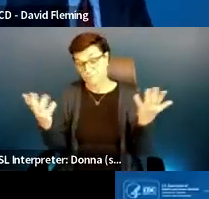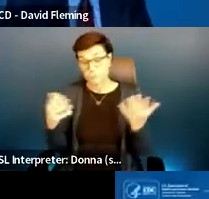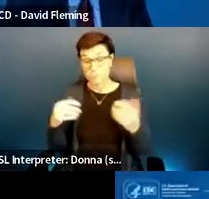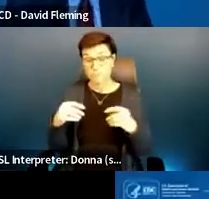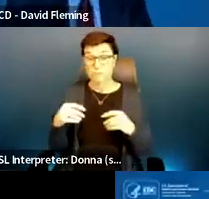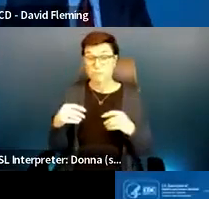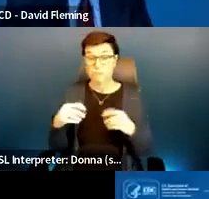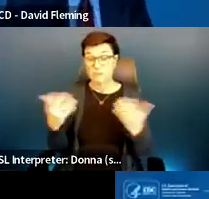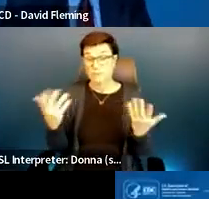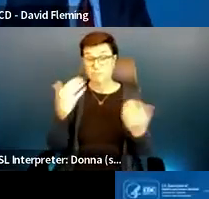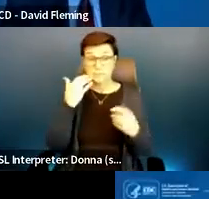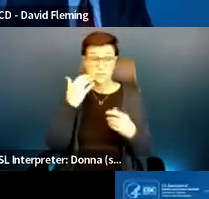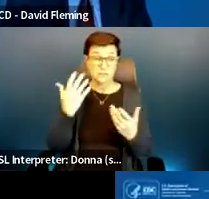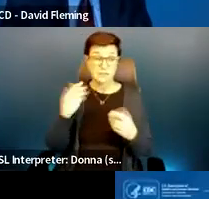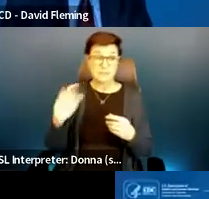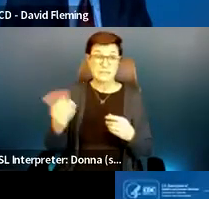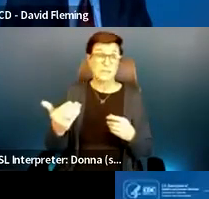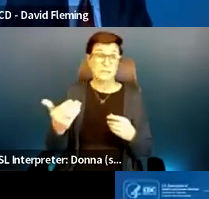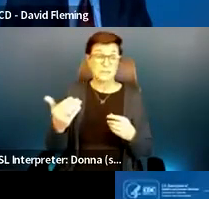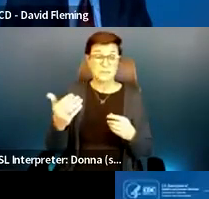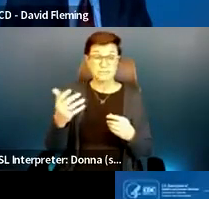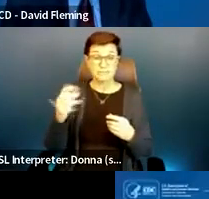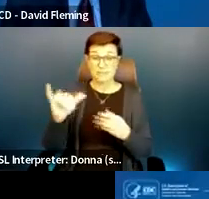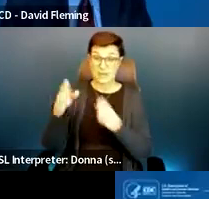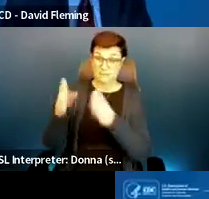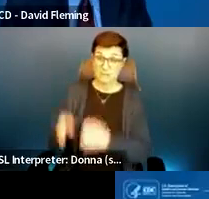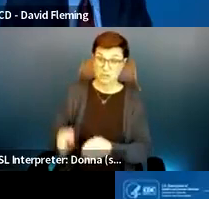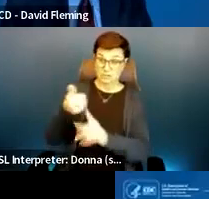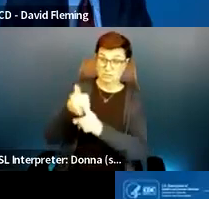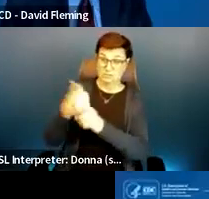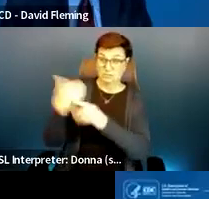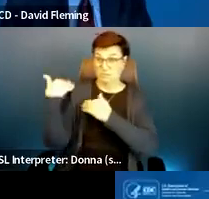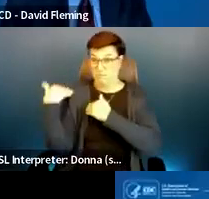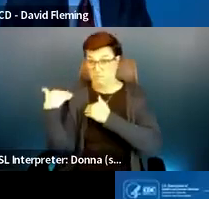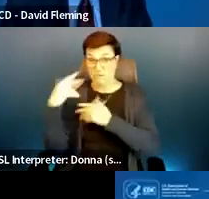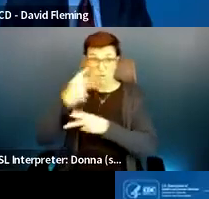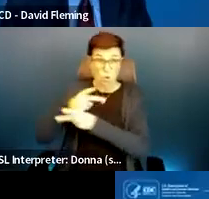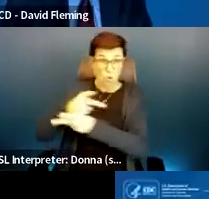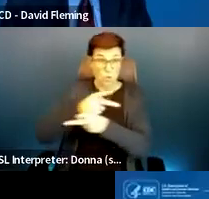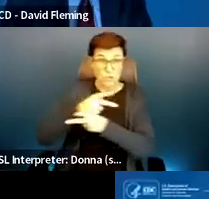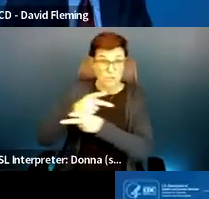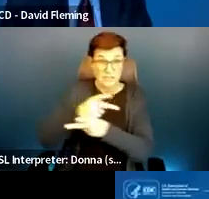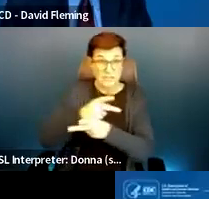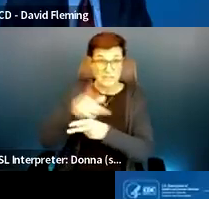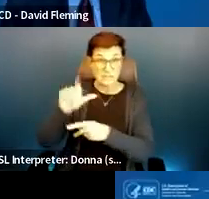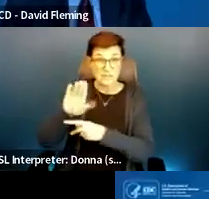that the person overseeing all the laboratories reports directly to the director because it gets